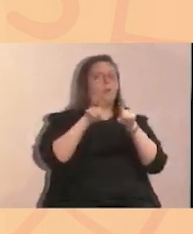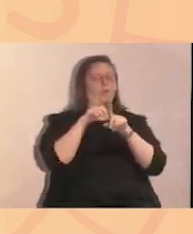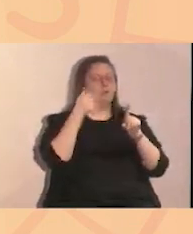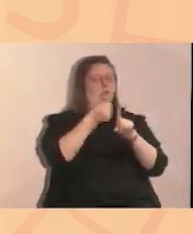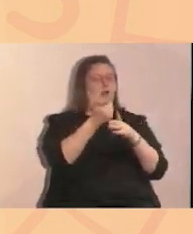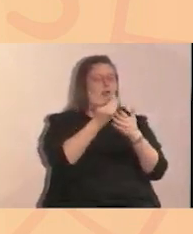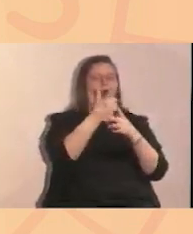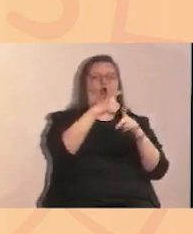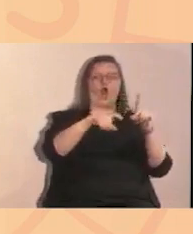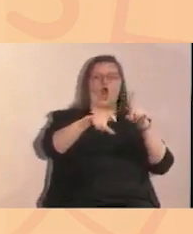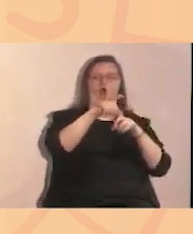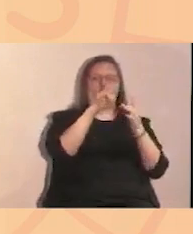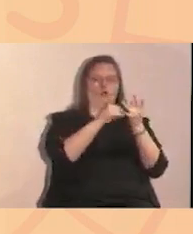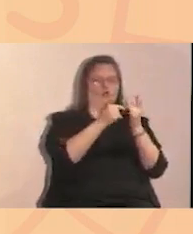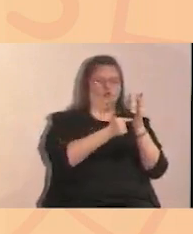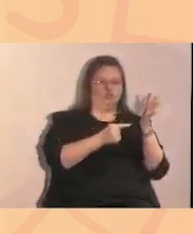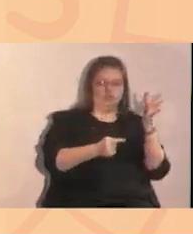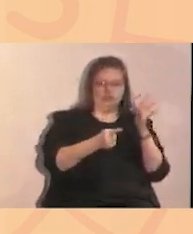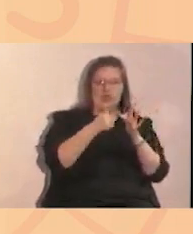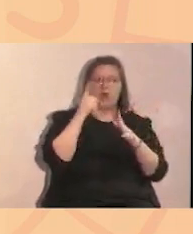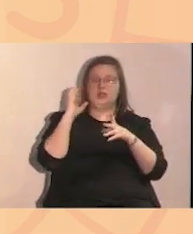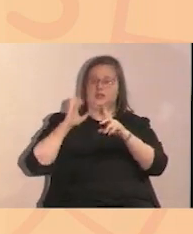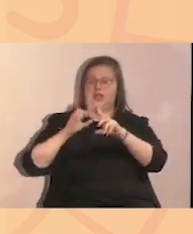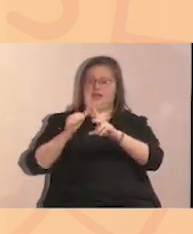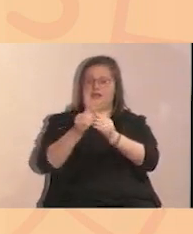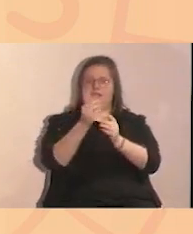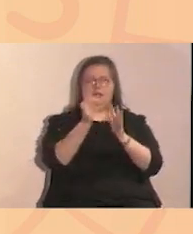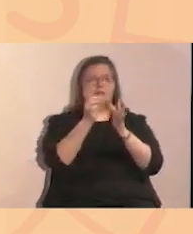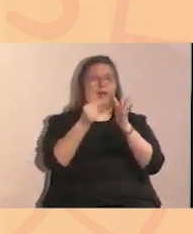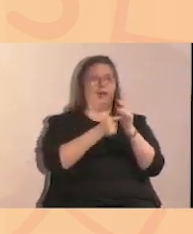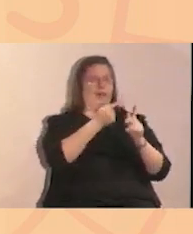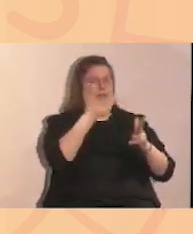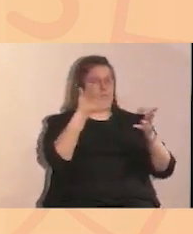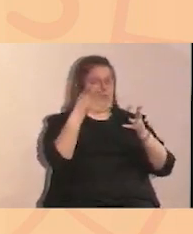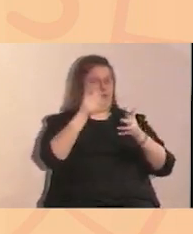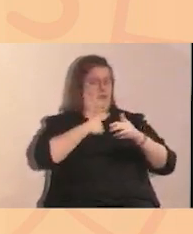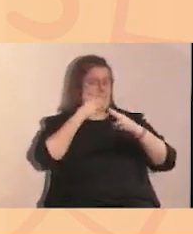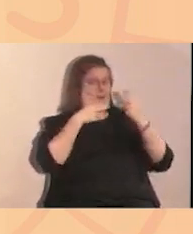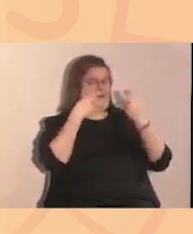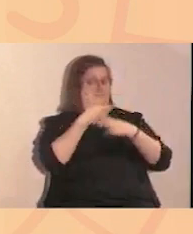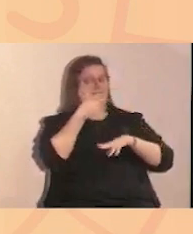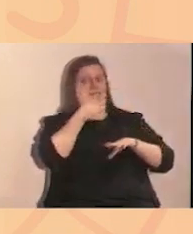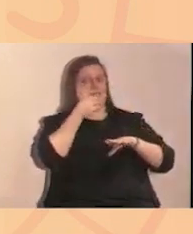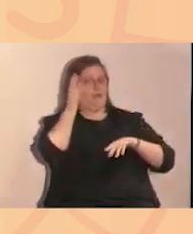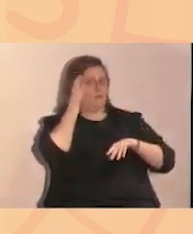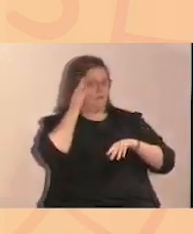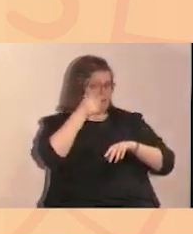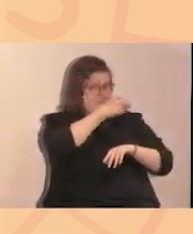Just gonna catch up with the PowerPoint. That's where my people are from just their little infographic for you.